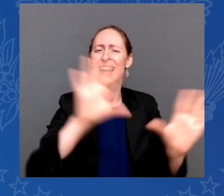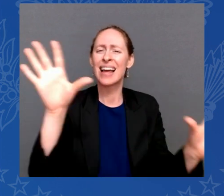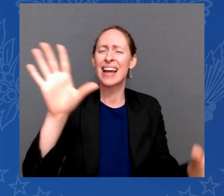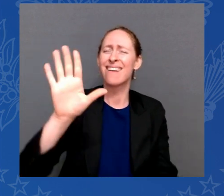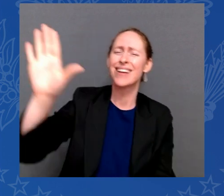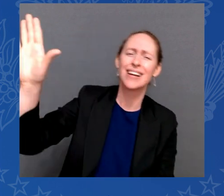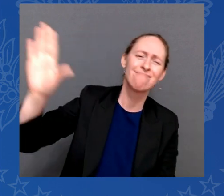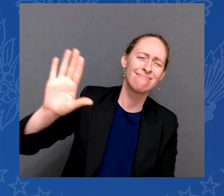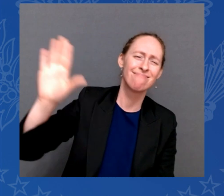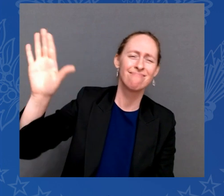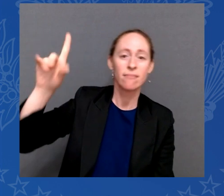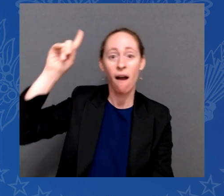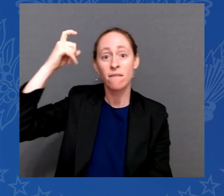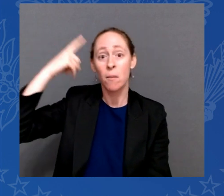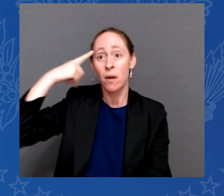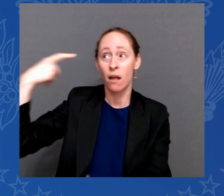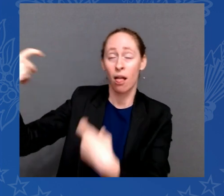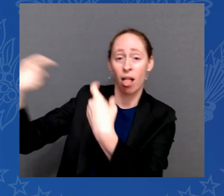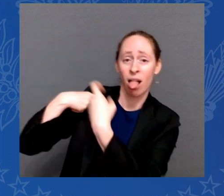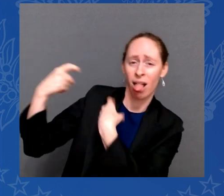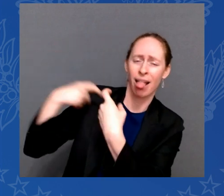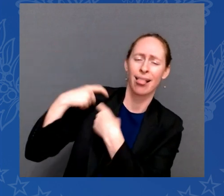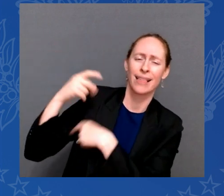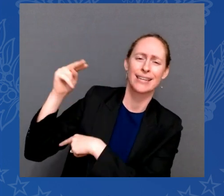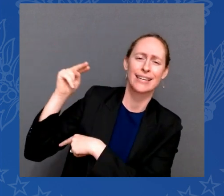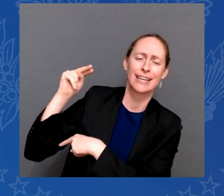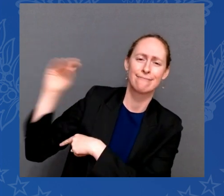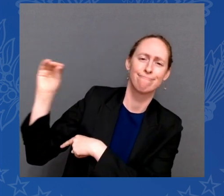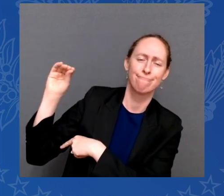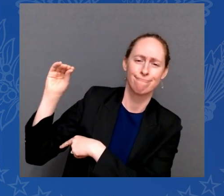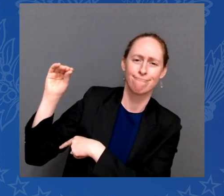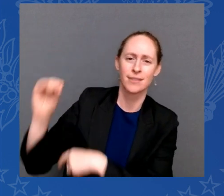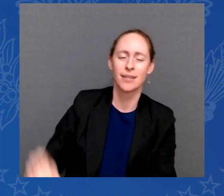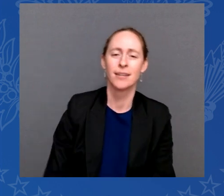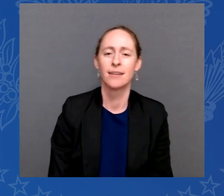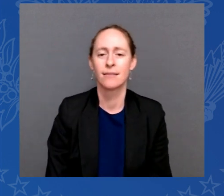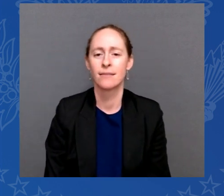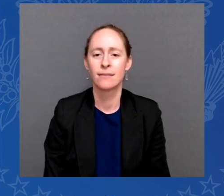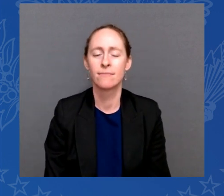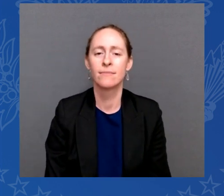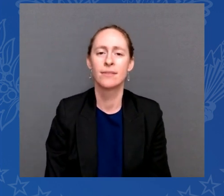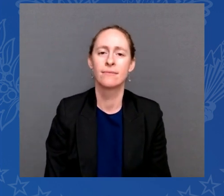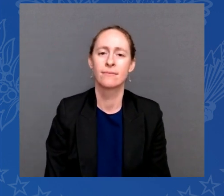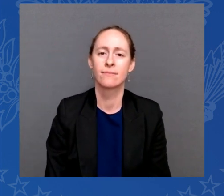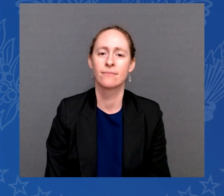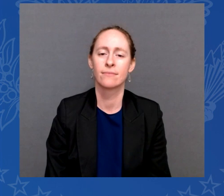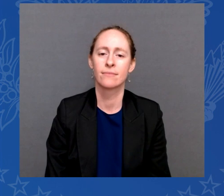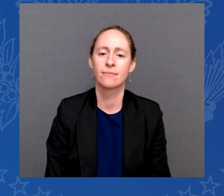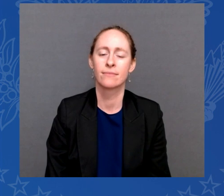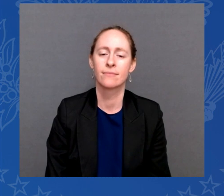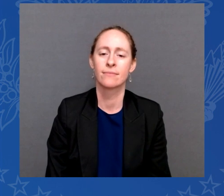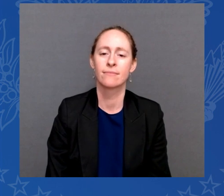So, today, we are prepared to do the work that is necessary. We will discuss what we have done so far